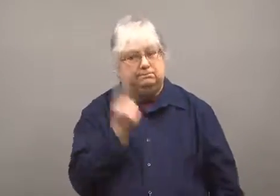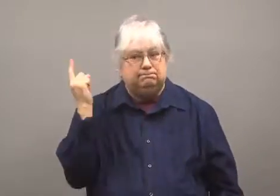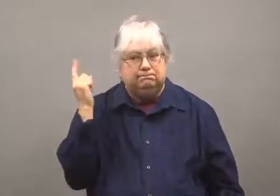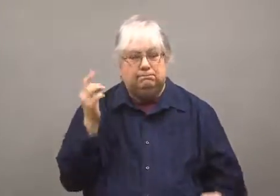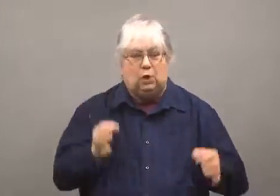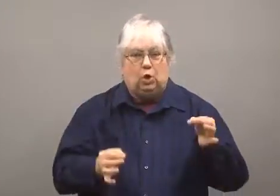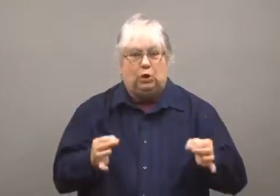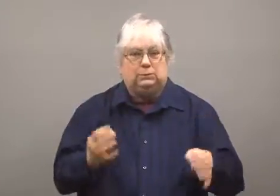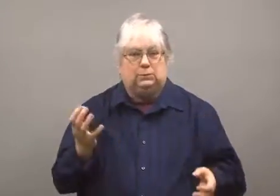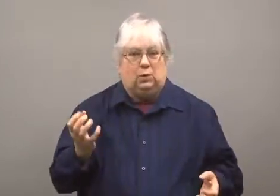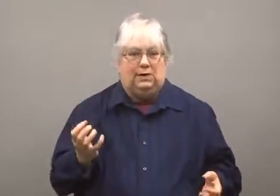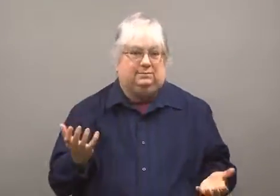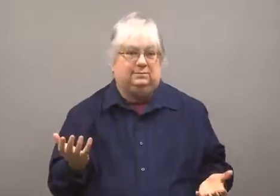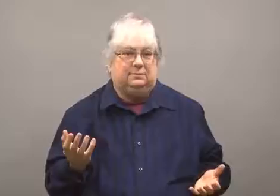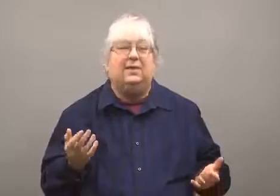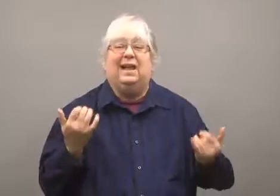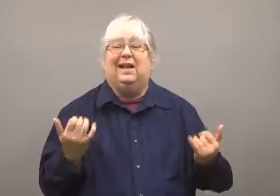They want him indicted.